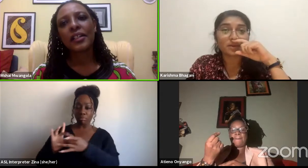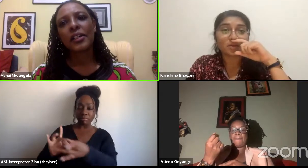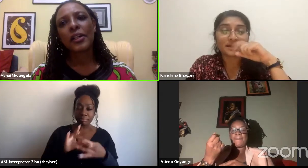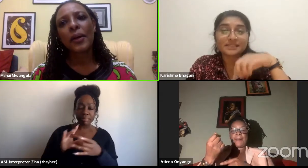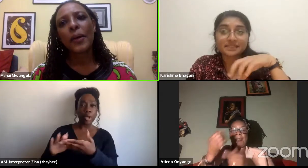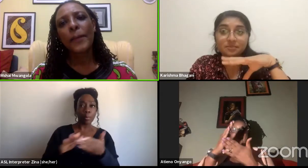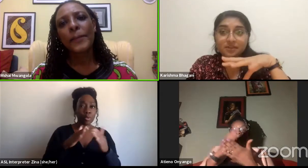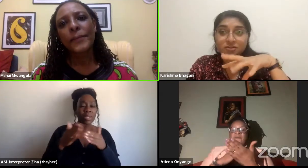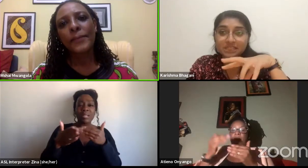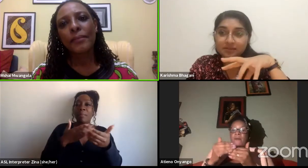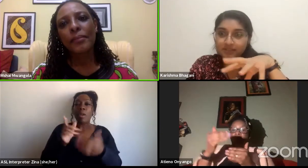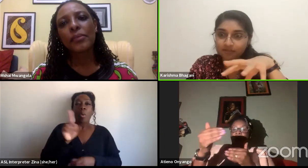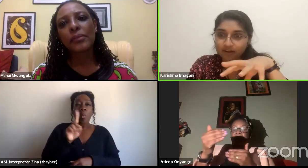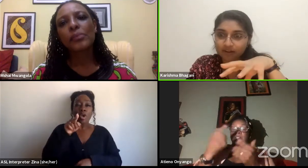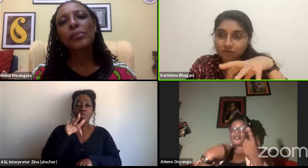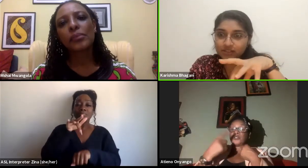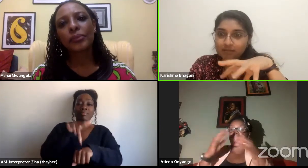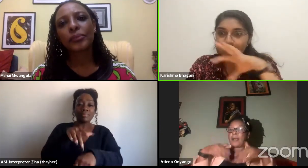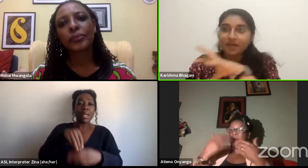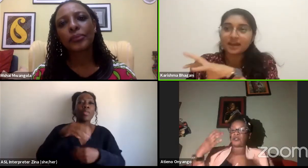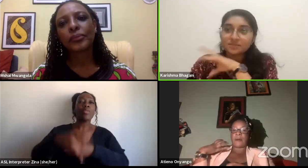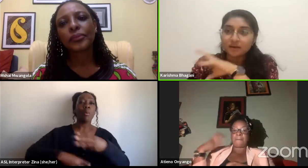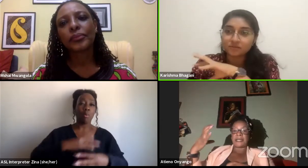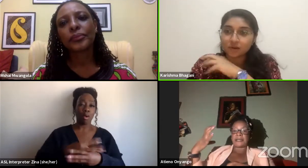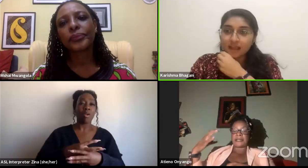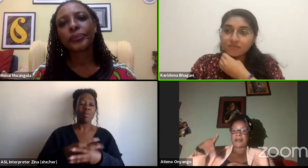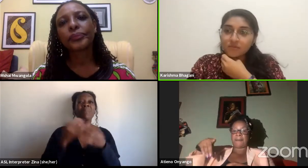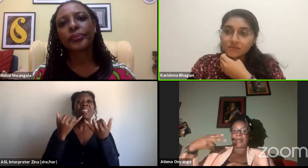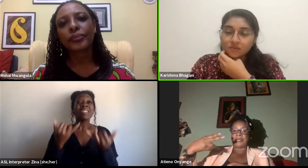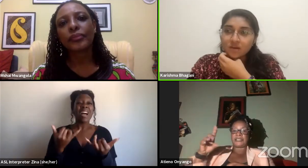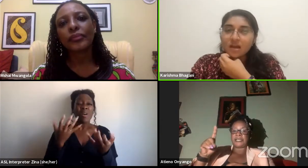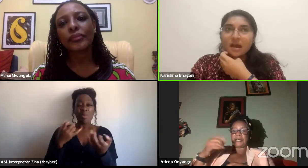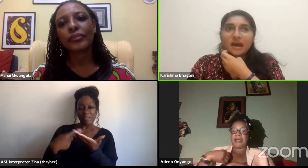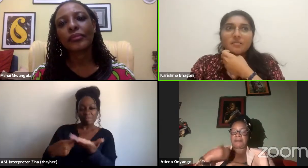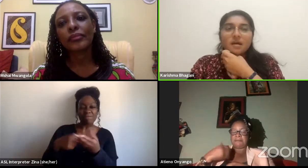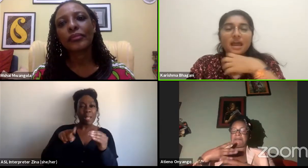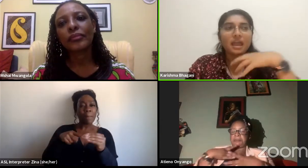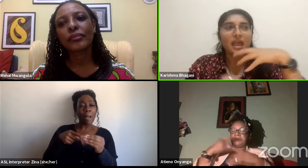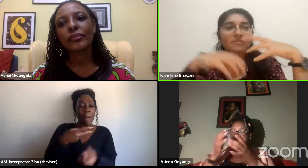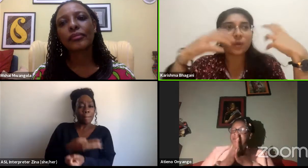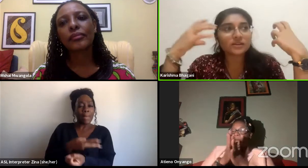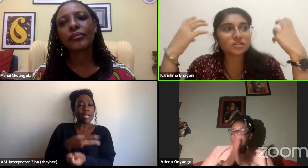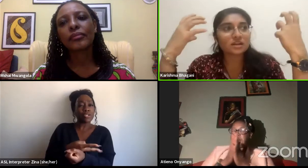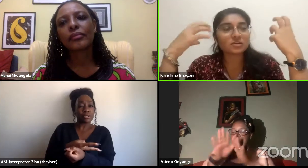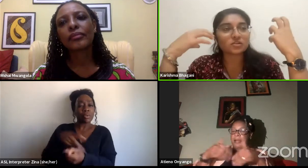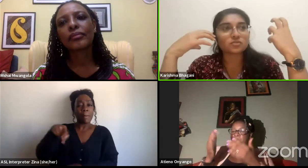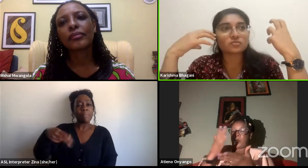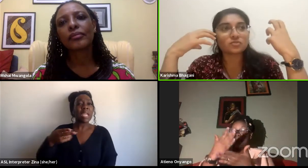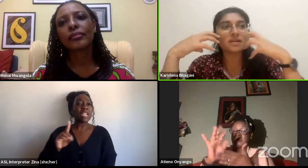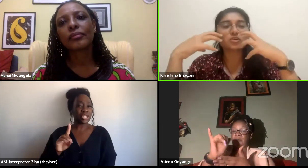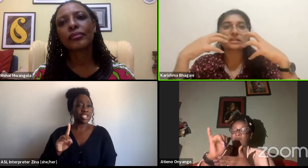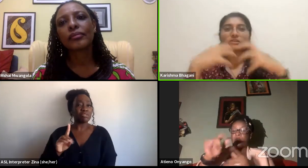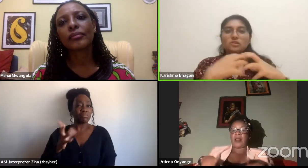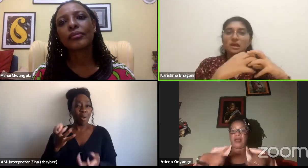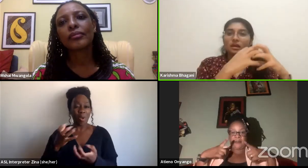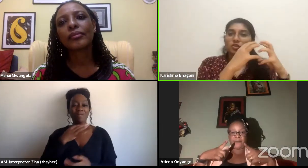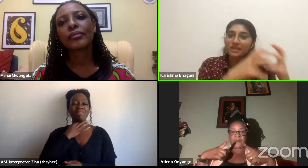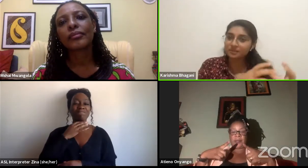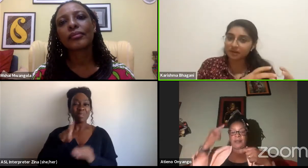about your master's and PhD because I'm very interested about that part of your life also, I have a question because you mentioned Shakespeare